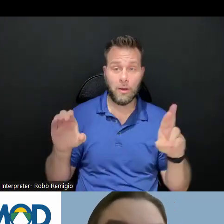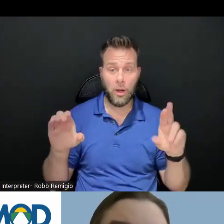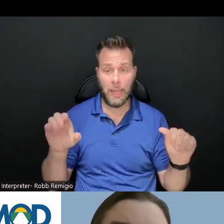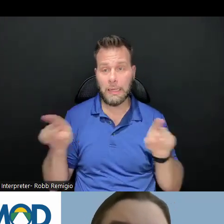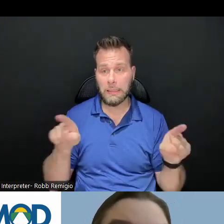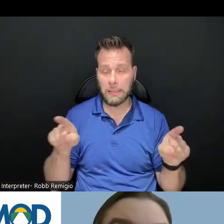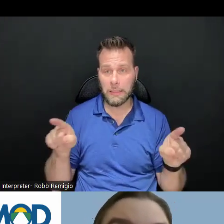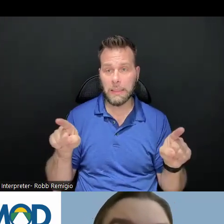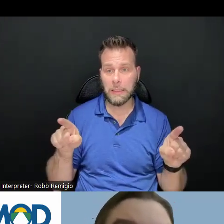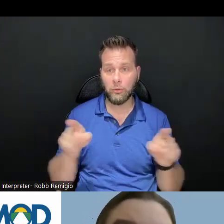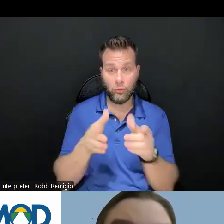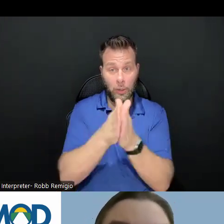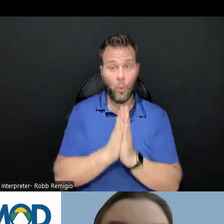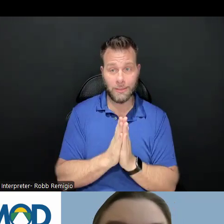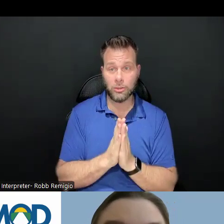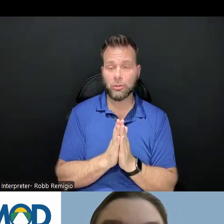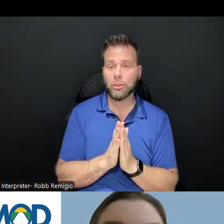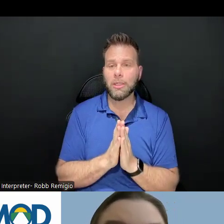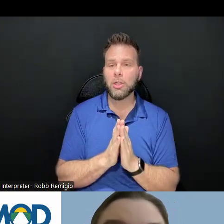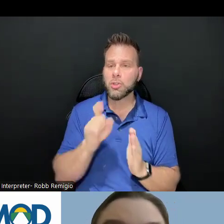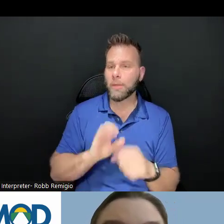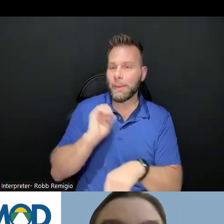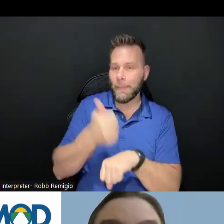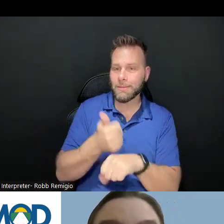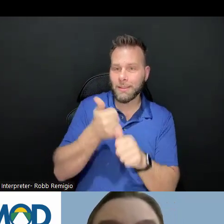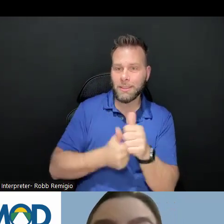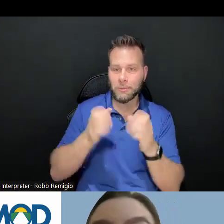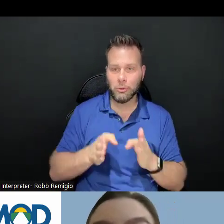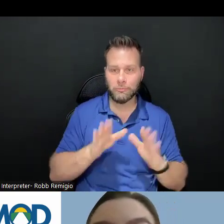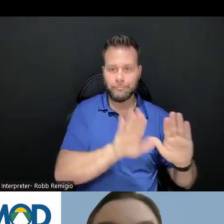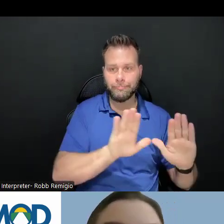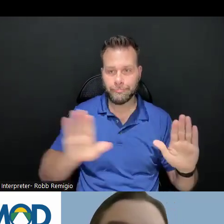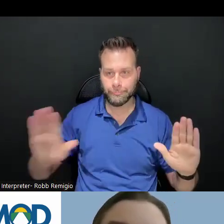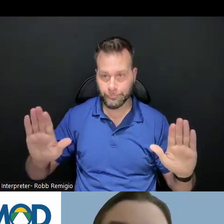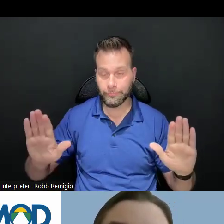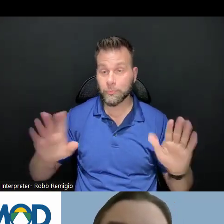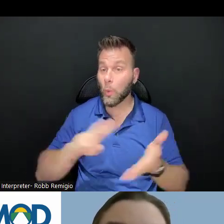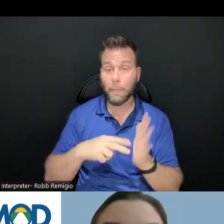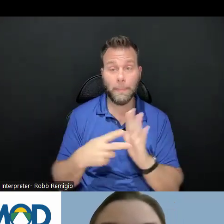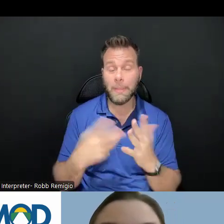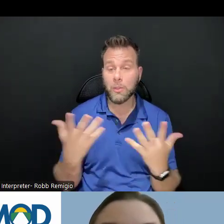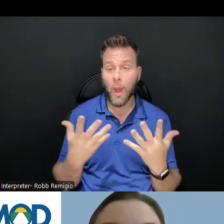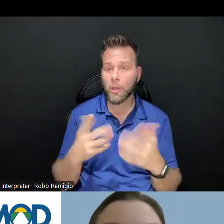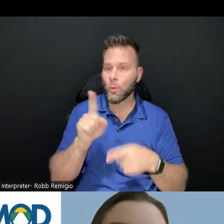communication and reasonable accommodation requests should utilize a case by case analysis, and so that means that you can't